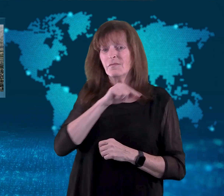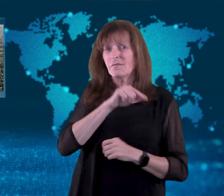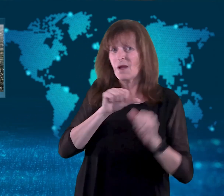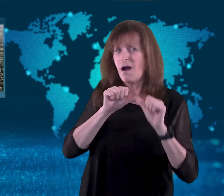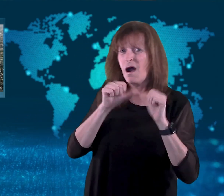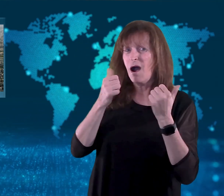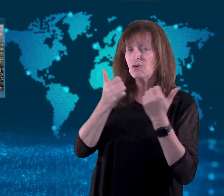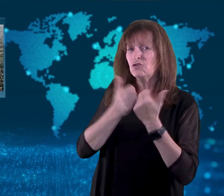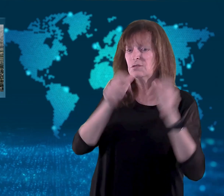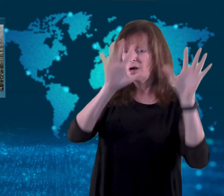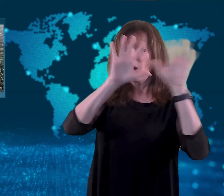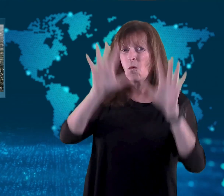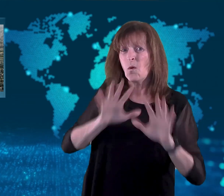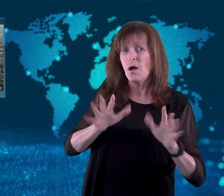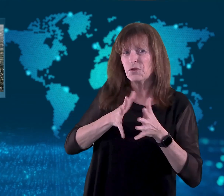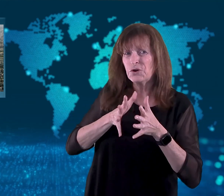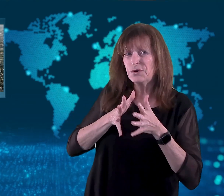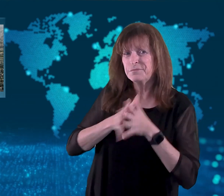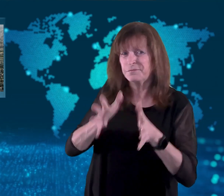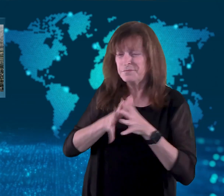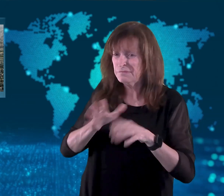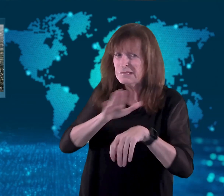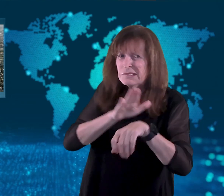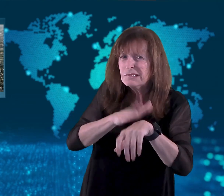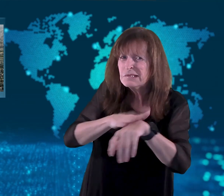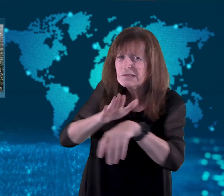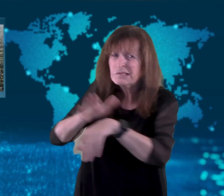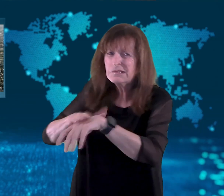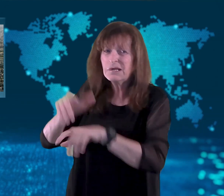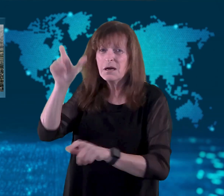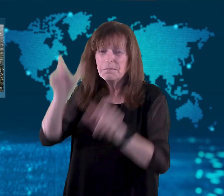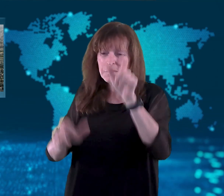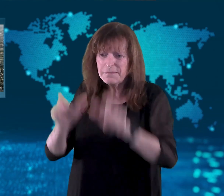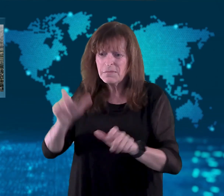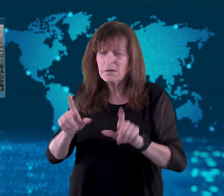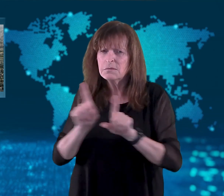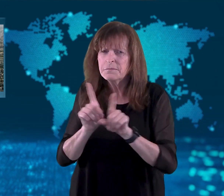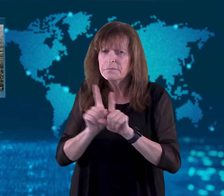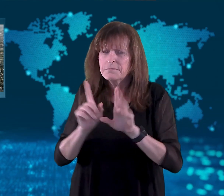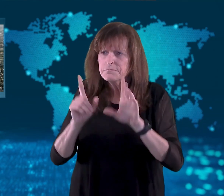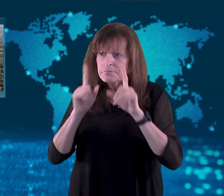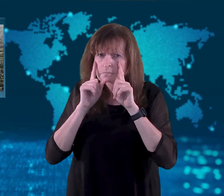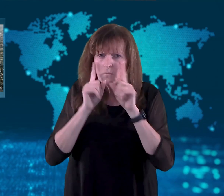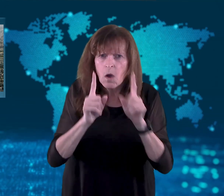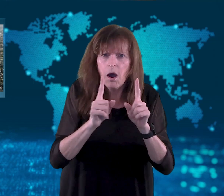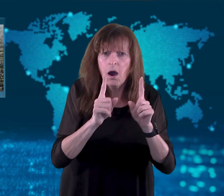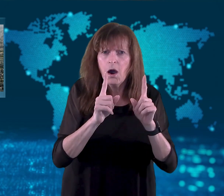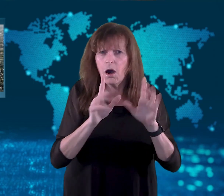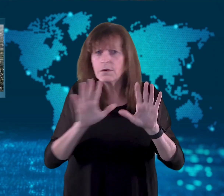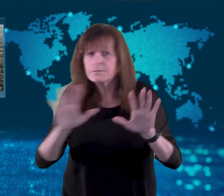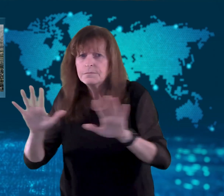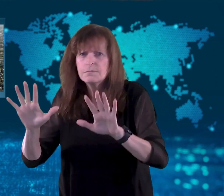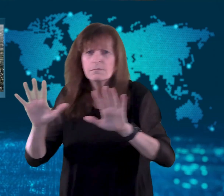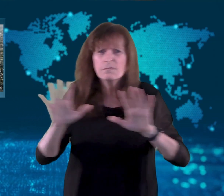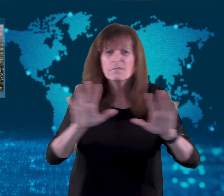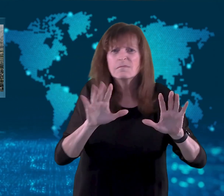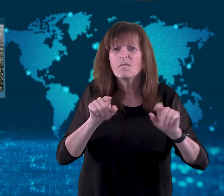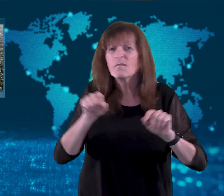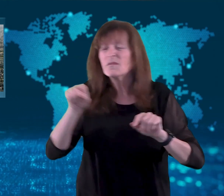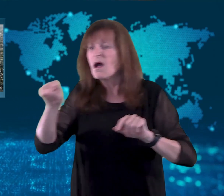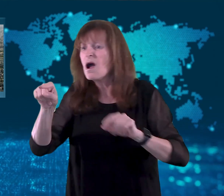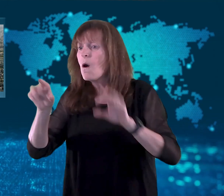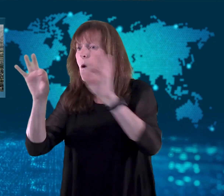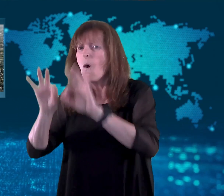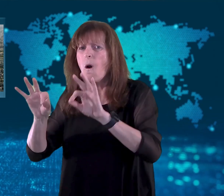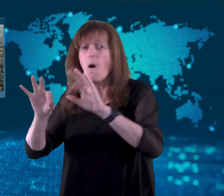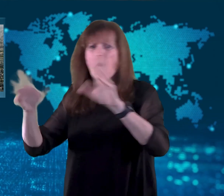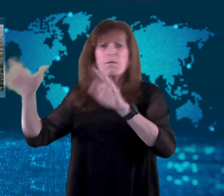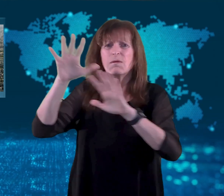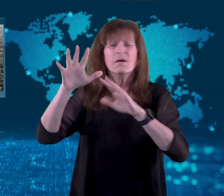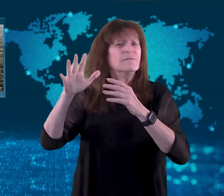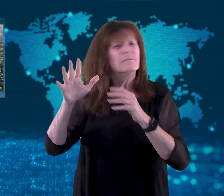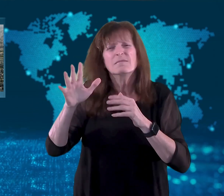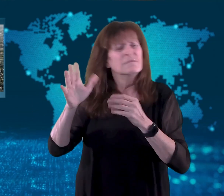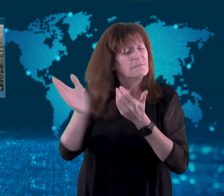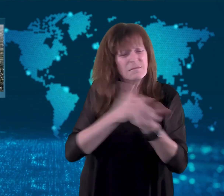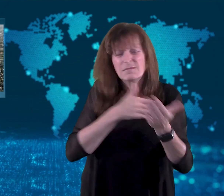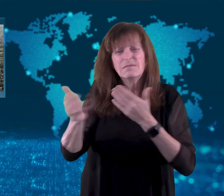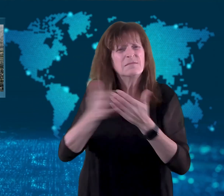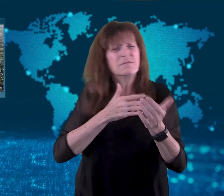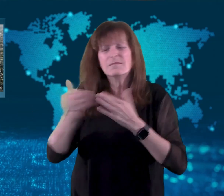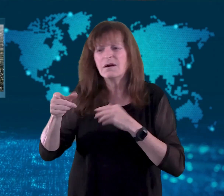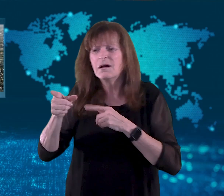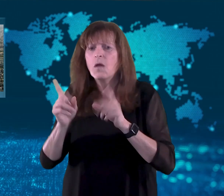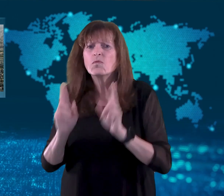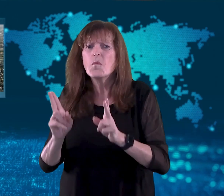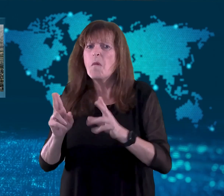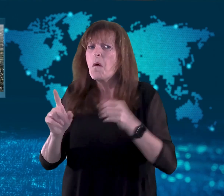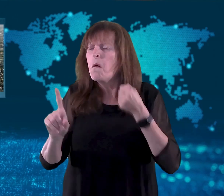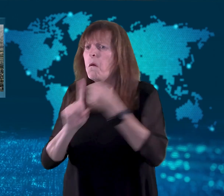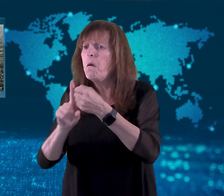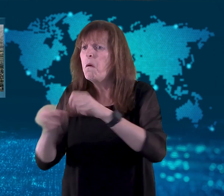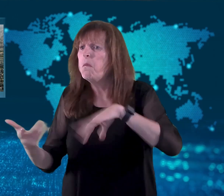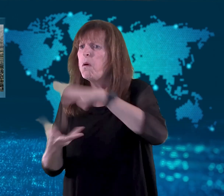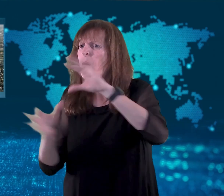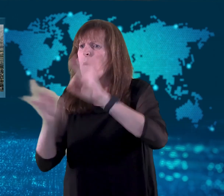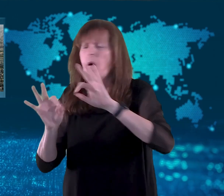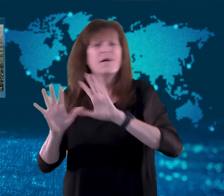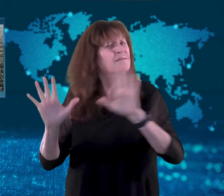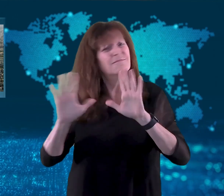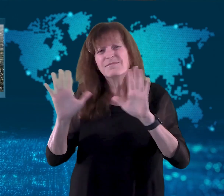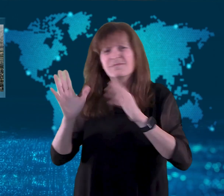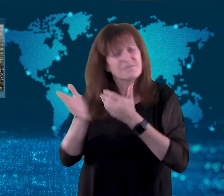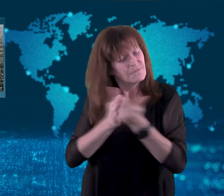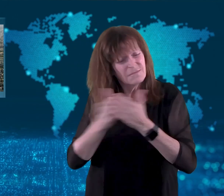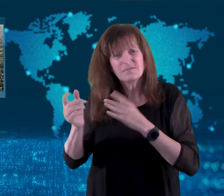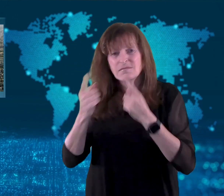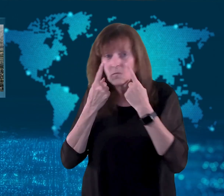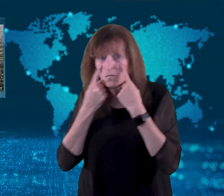The Agency also cautioned people to be cautious even in areas not usually impacted by disasters.